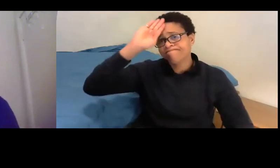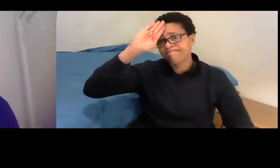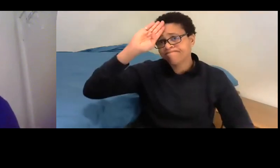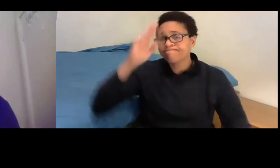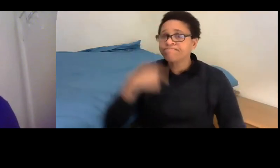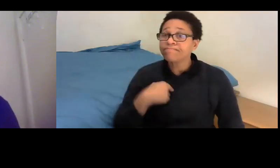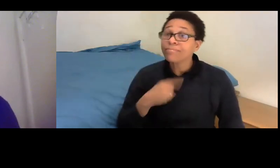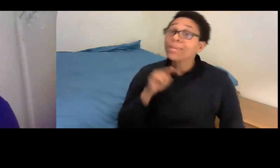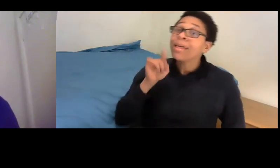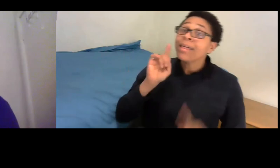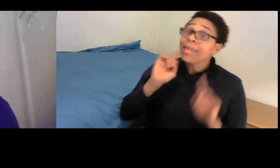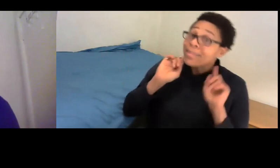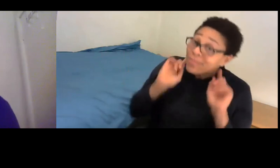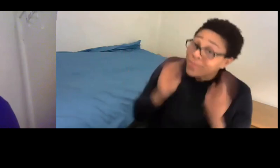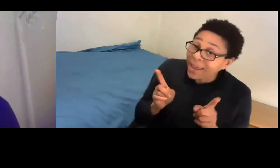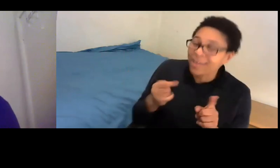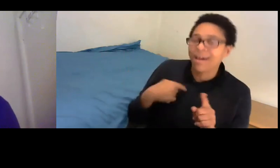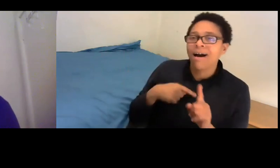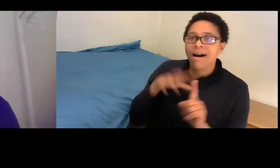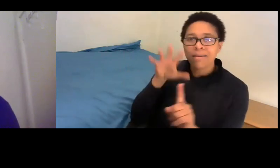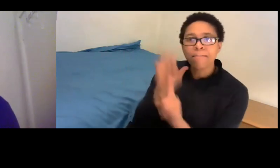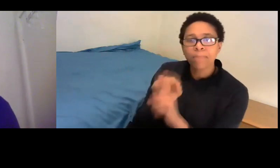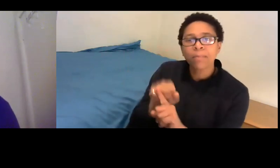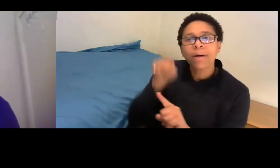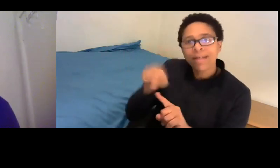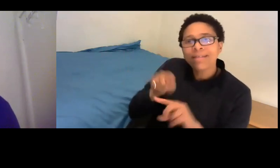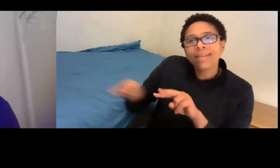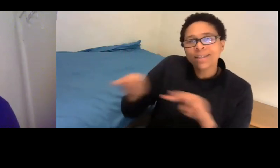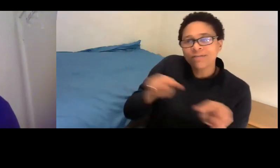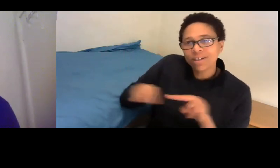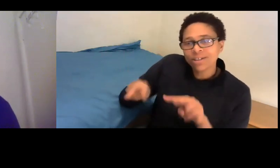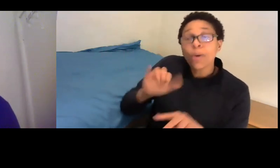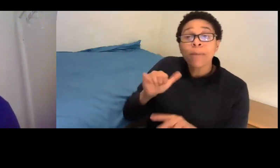going to share it some of you might know this already but if